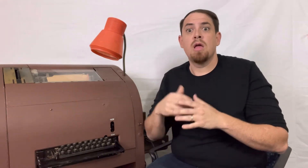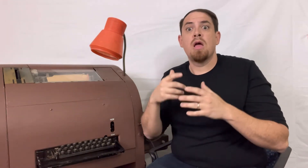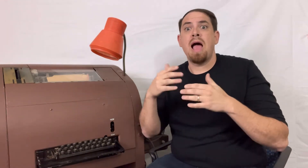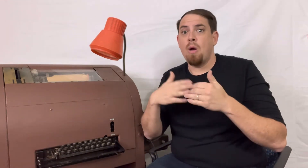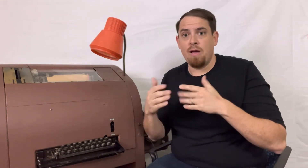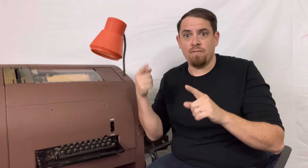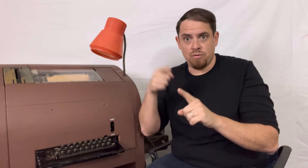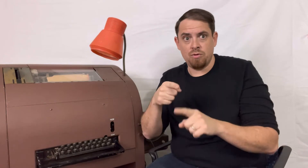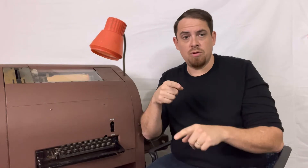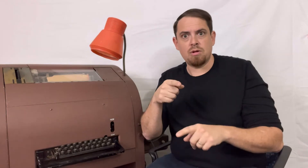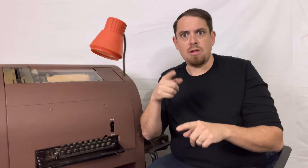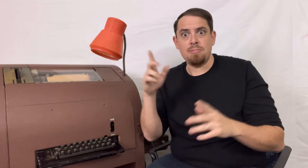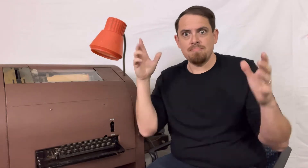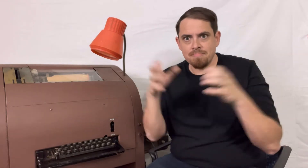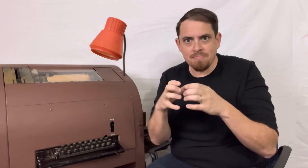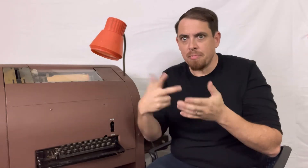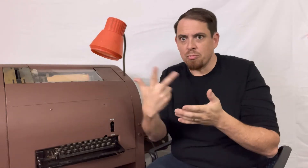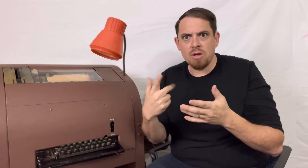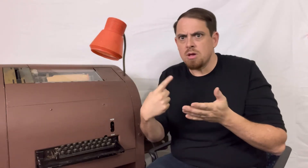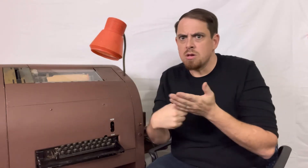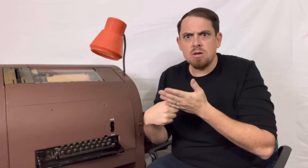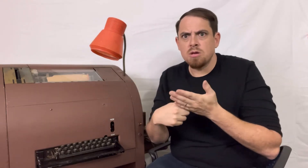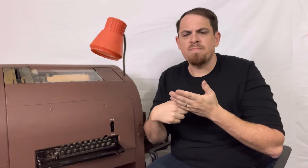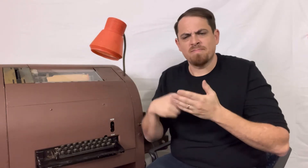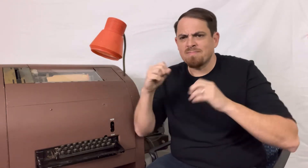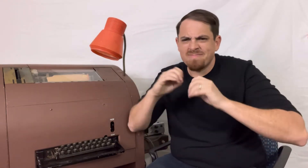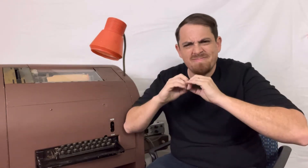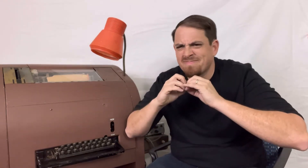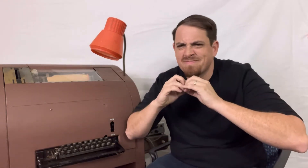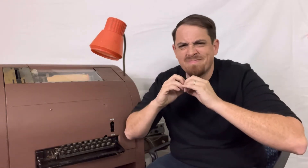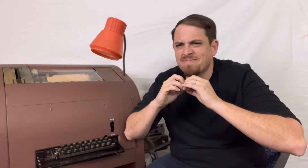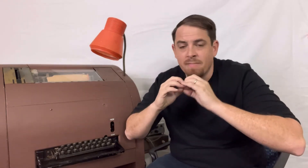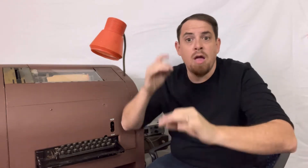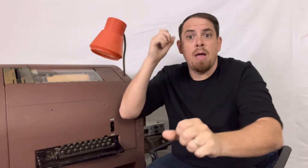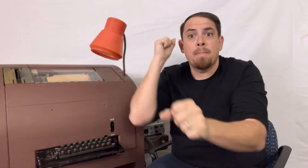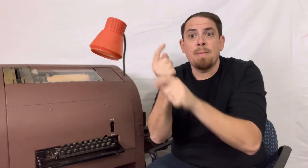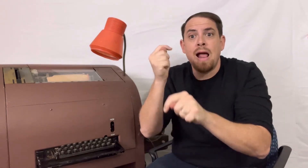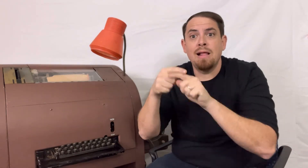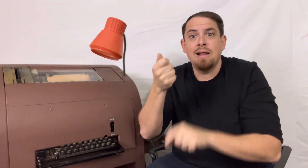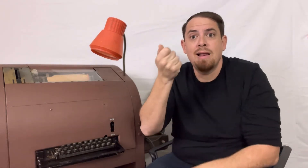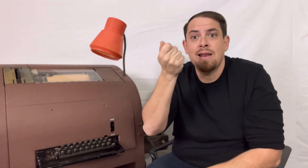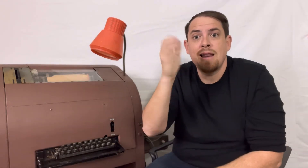on board with the project. And after sometime, the three gentlemen successfully paired the two